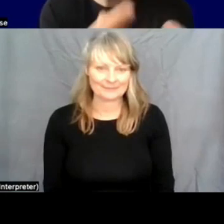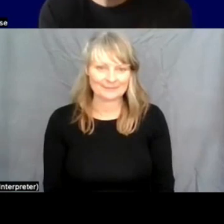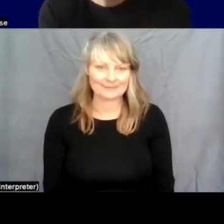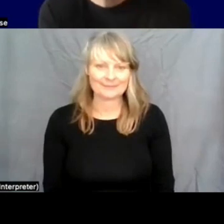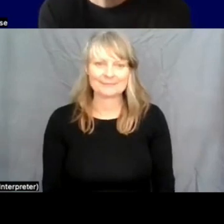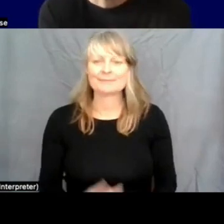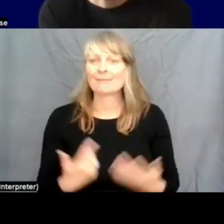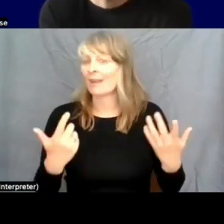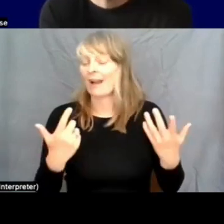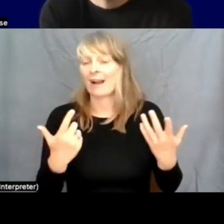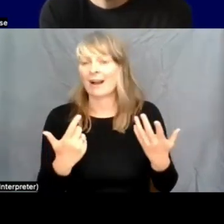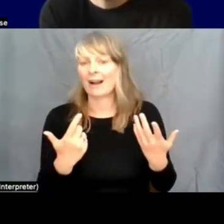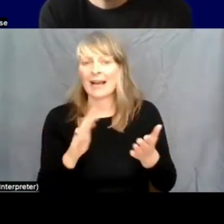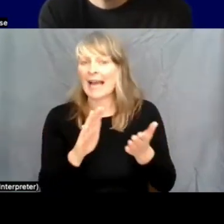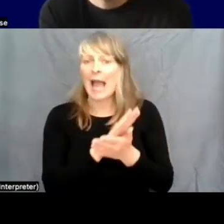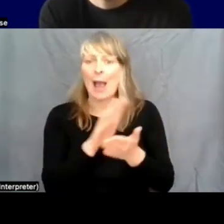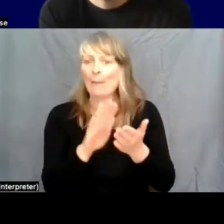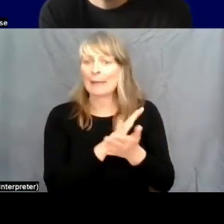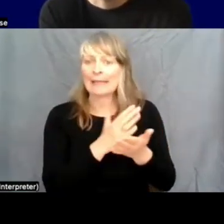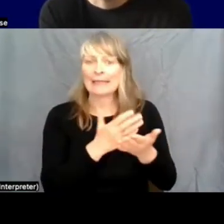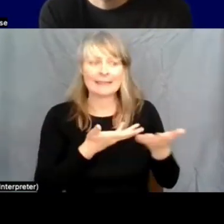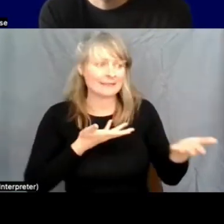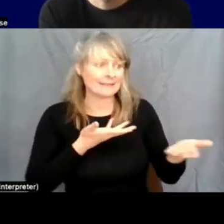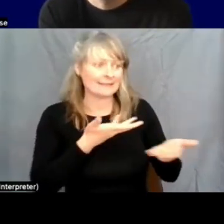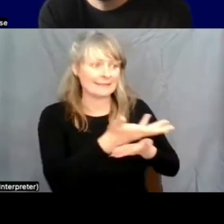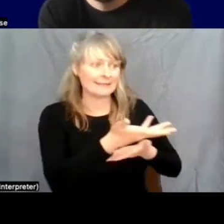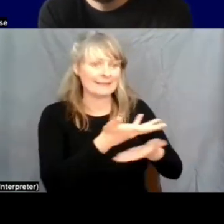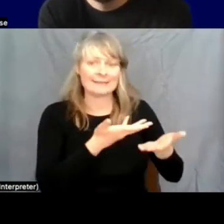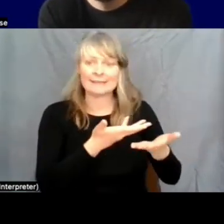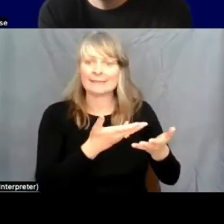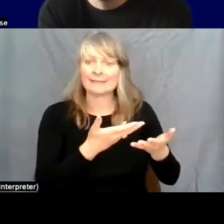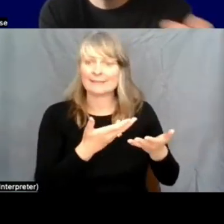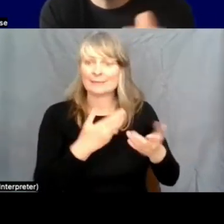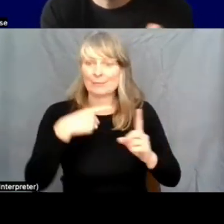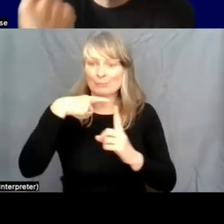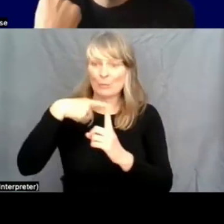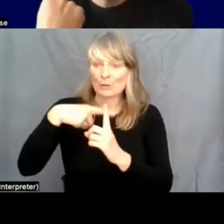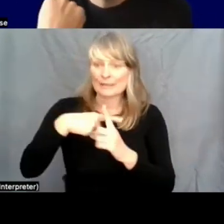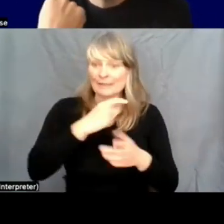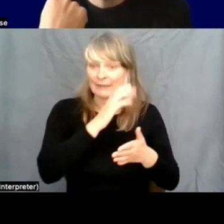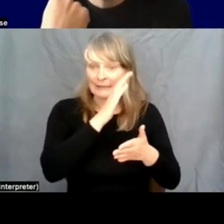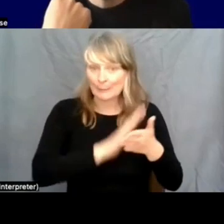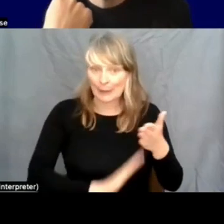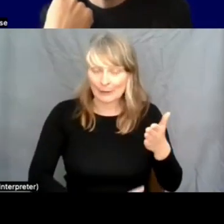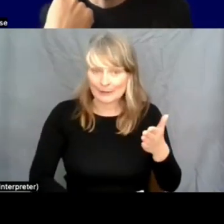joyful exchange and a joyful experience. Thinking about what they've done yesterday,